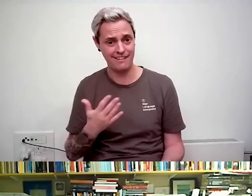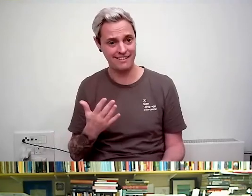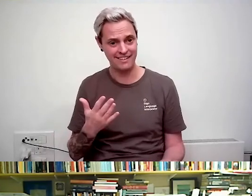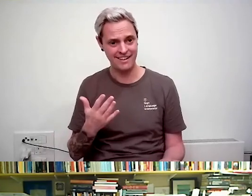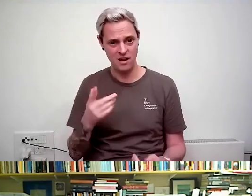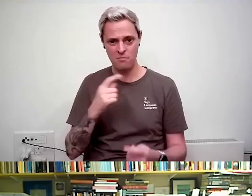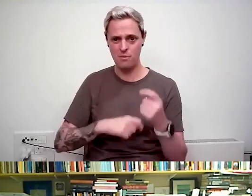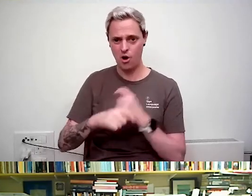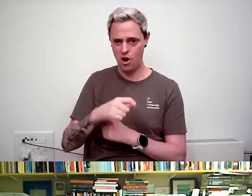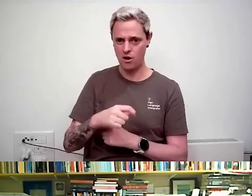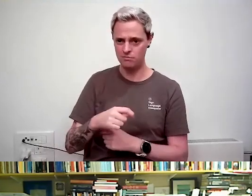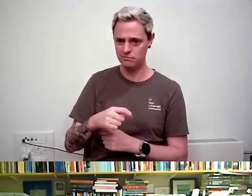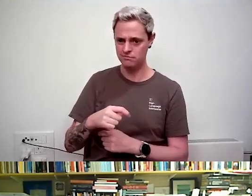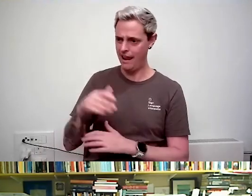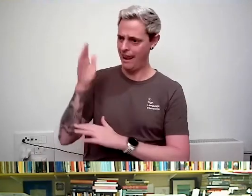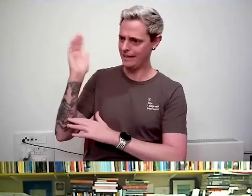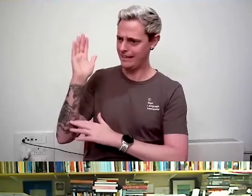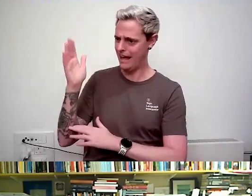as opposed to when I’m given the task.